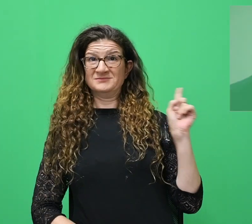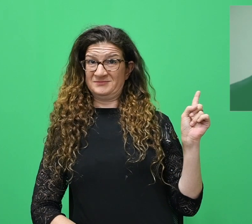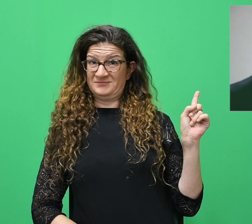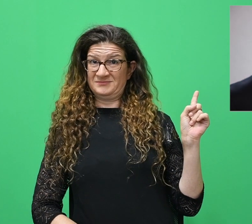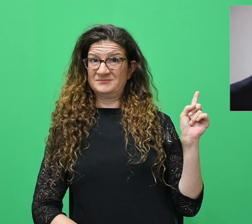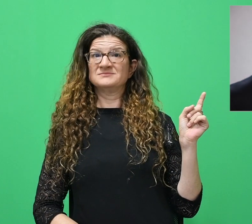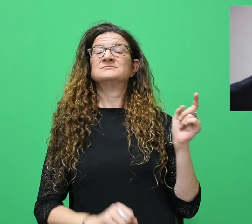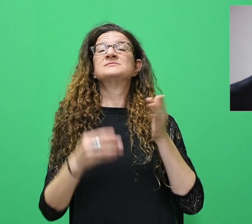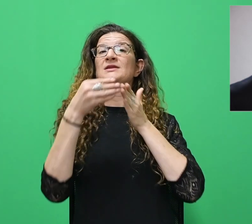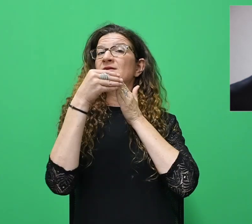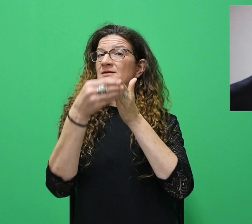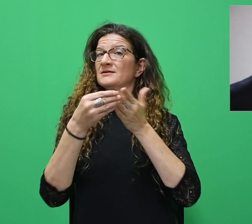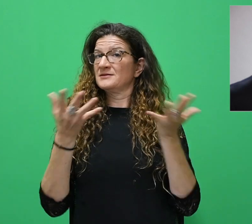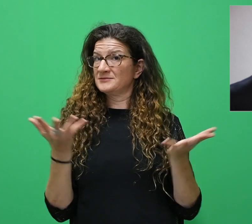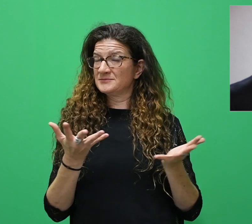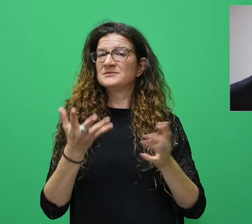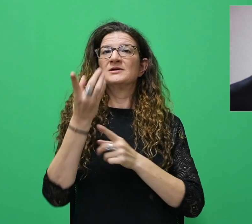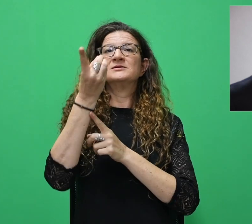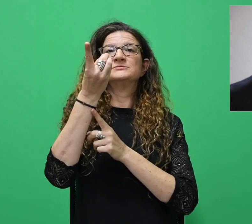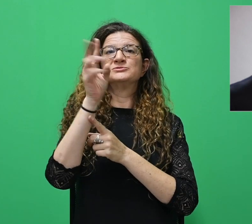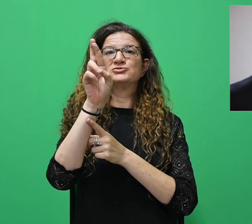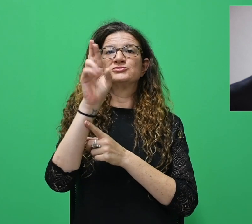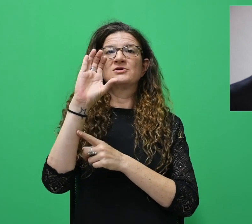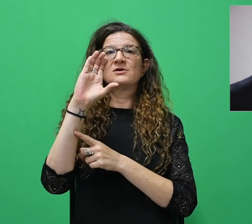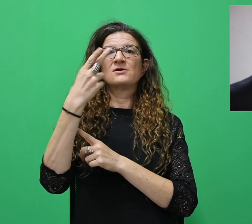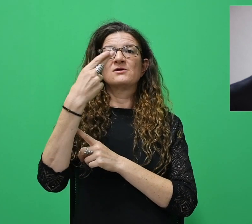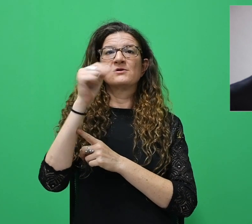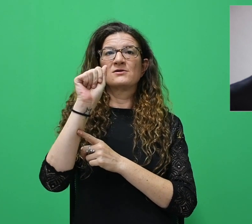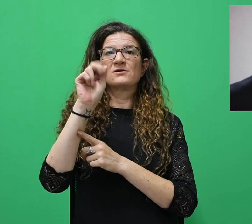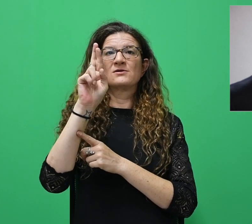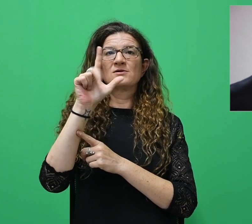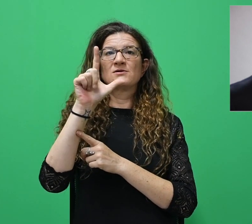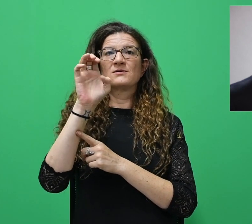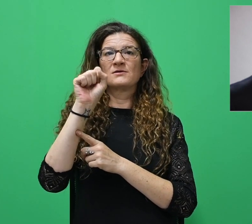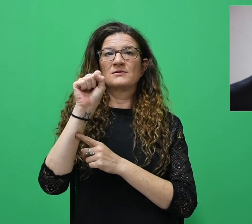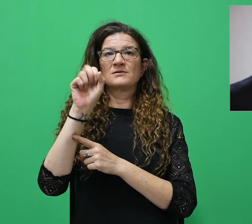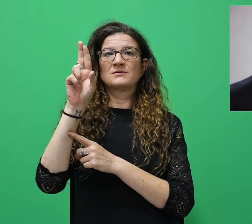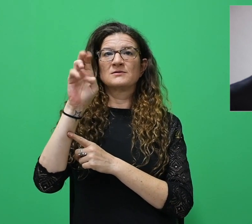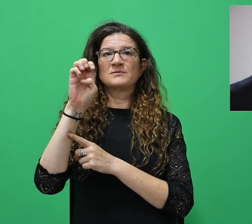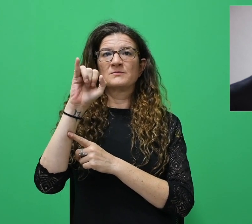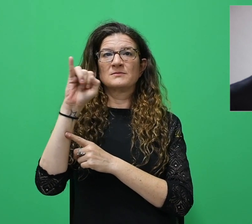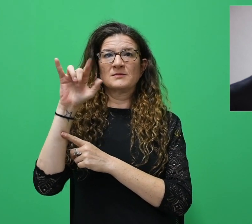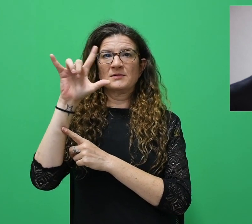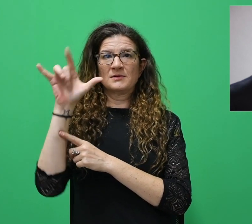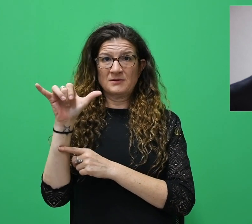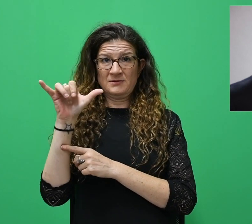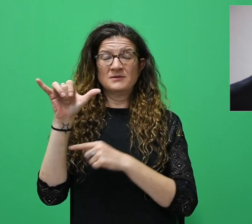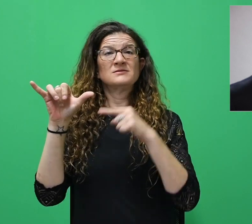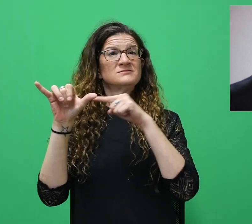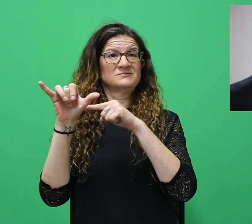Gallaudet IZN Lab is led by Dr. Charles Reilly,